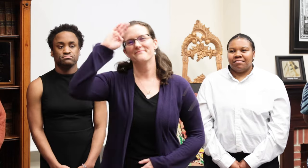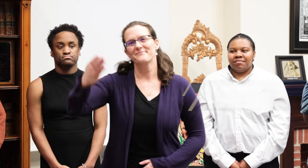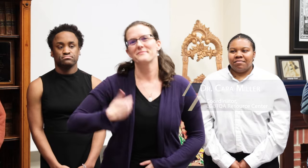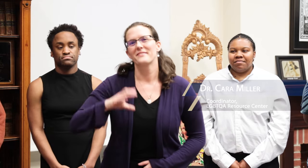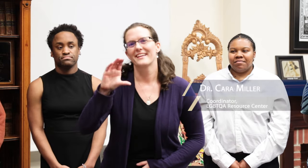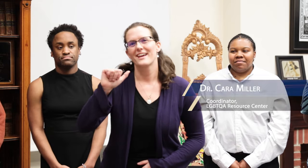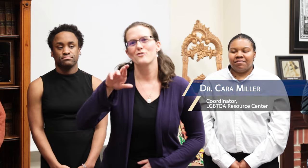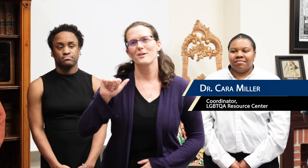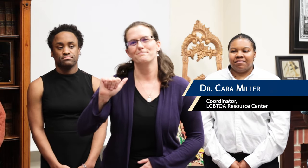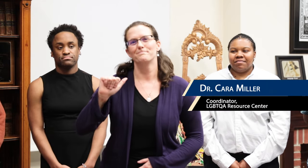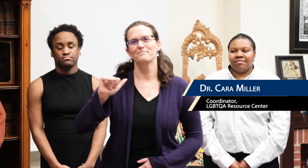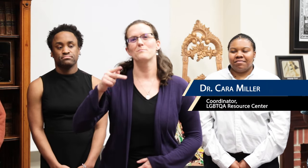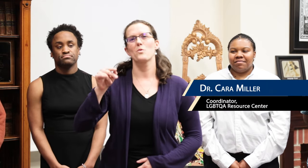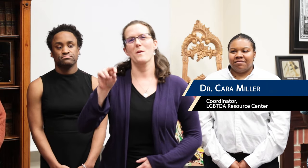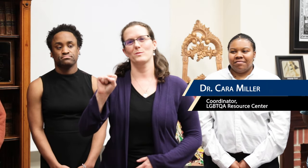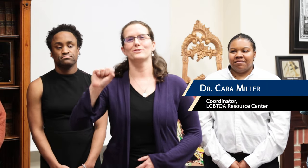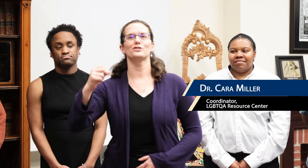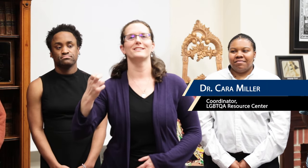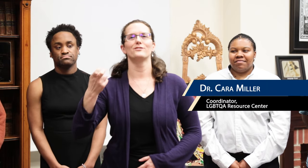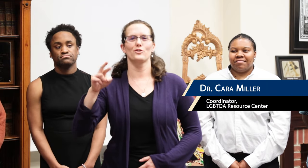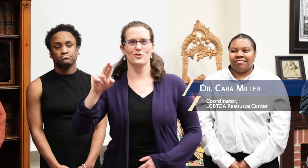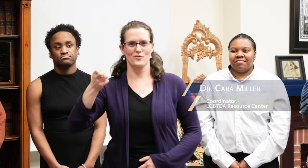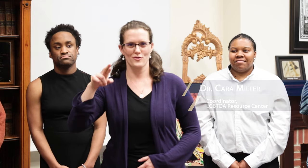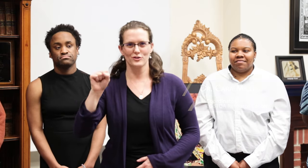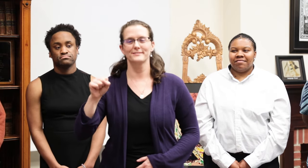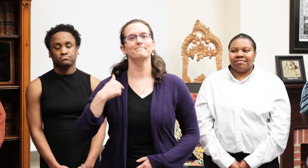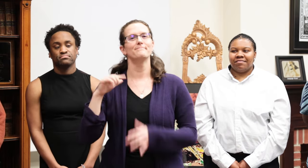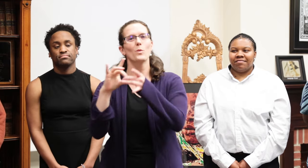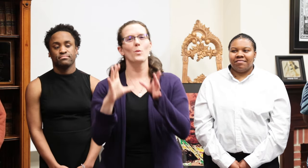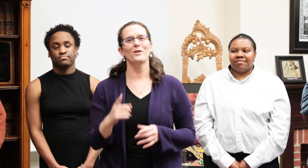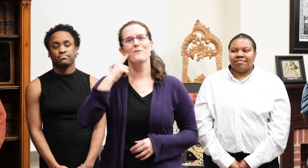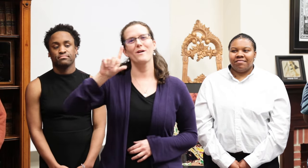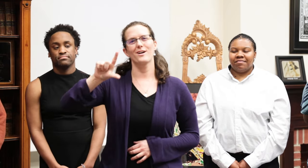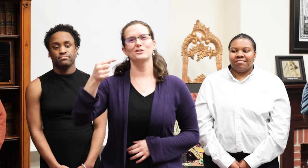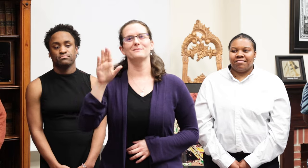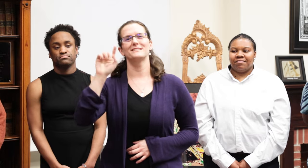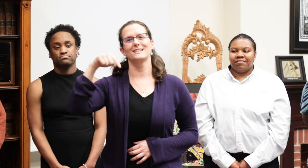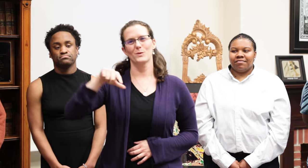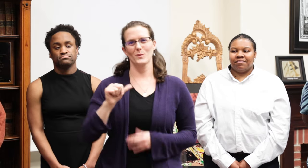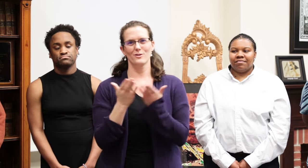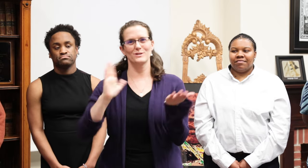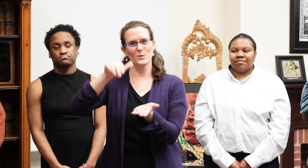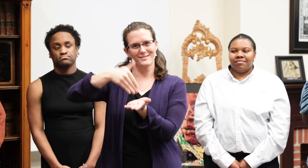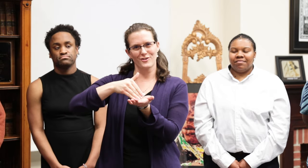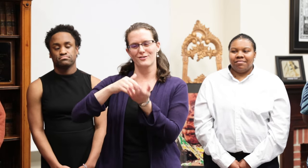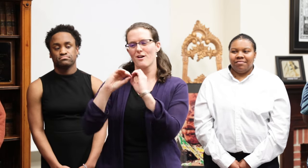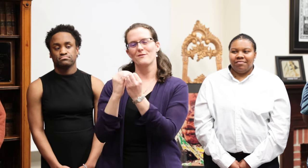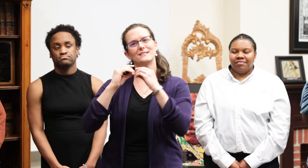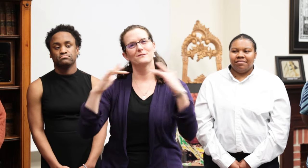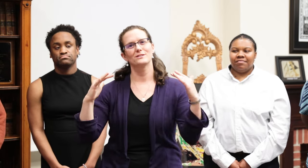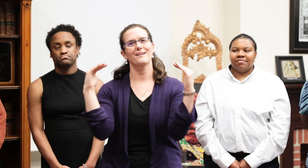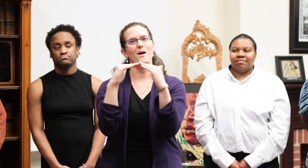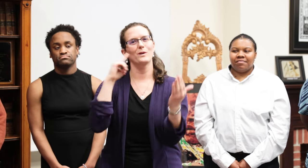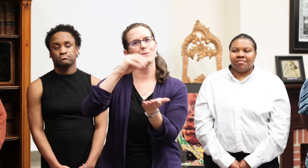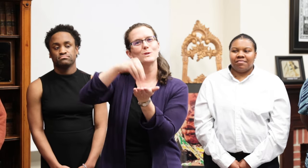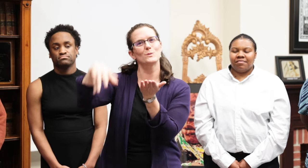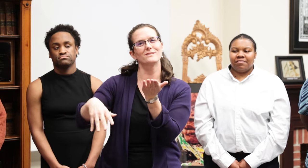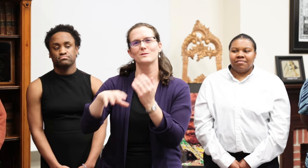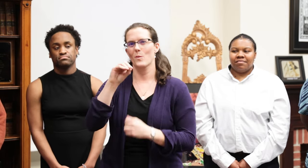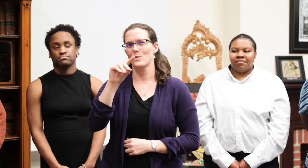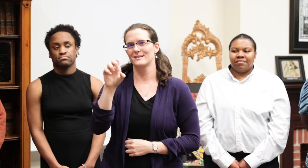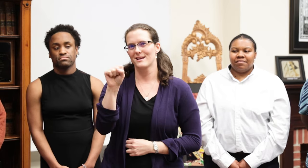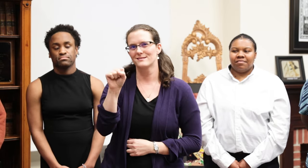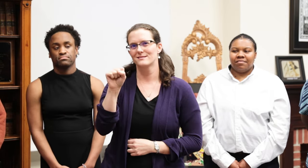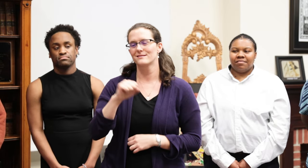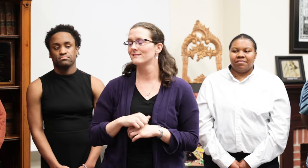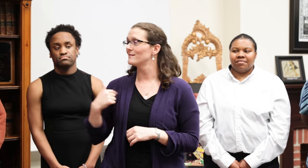I’m Cara; pronouns she/her/hers. I’m the Coordinator of the LGBTQA Resource Center in the Office of Diversity and Equity for Students (ODES).